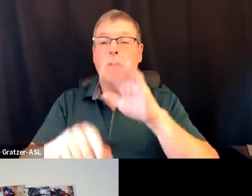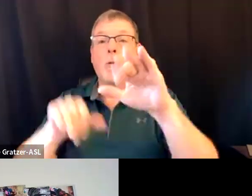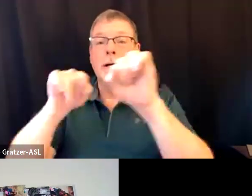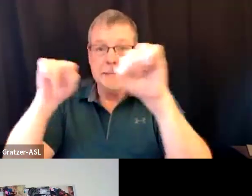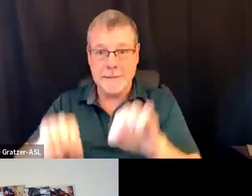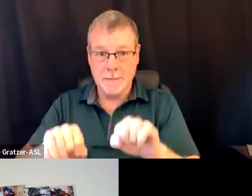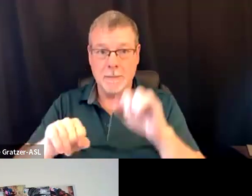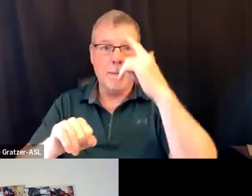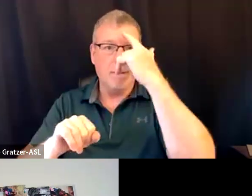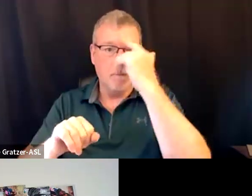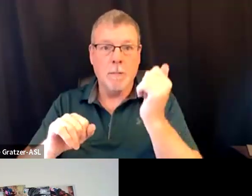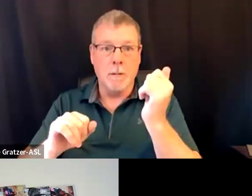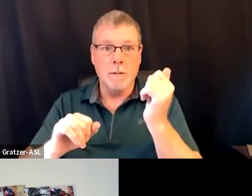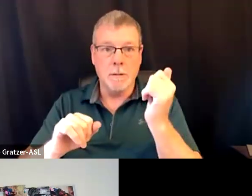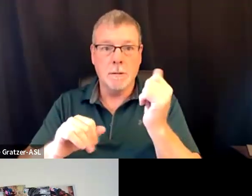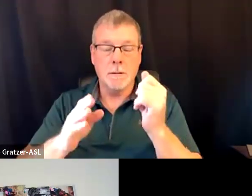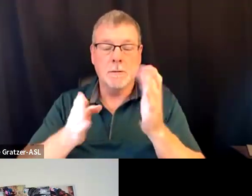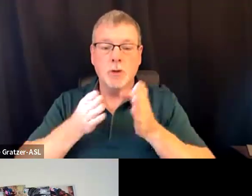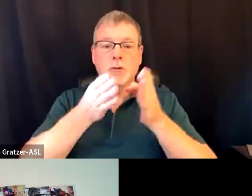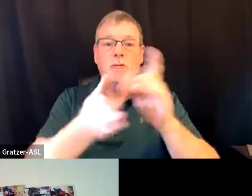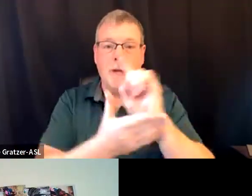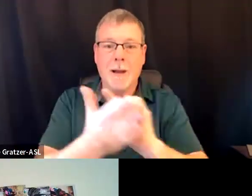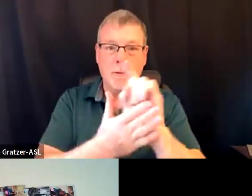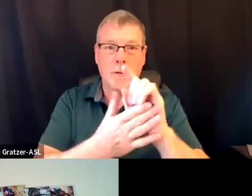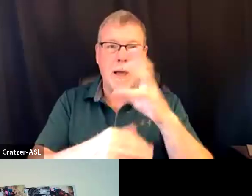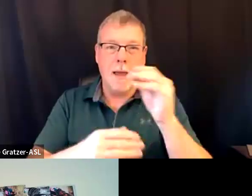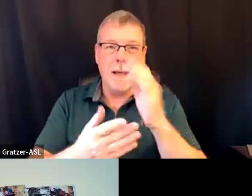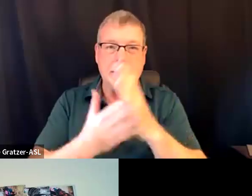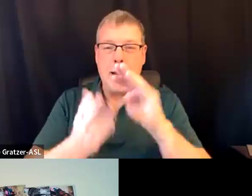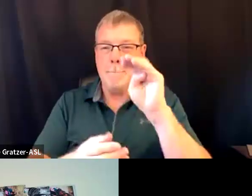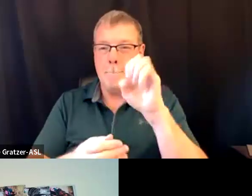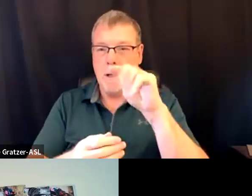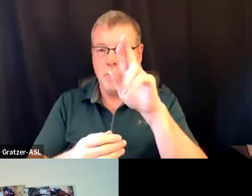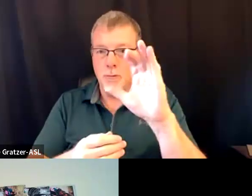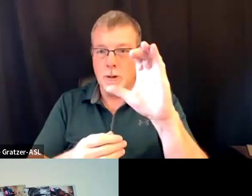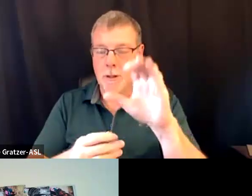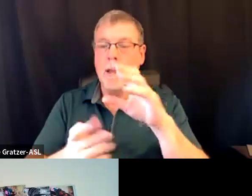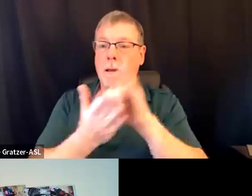because there is some street outreaches included in a couple of those metrics, but you would just want to document that